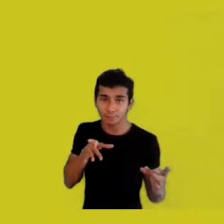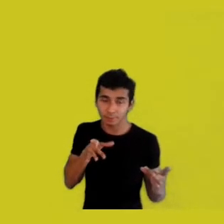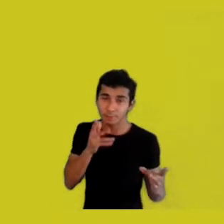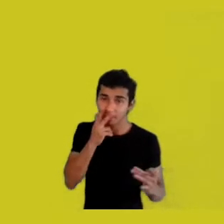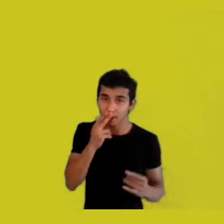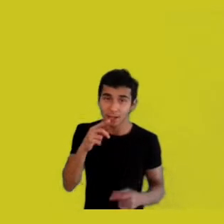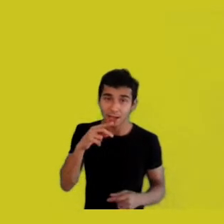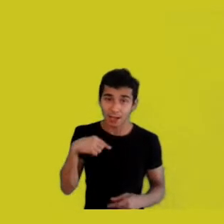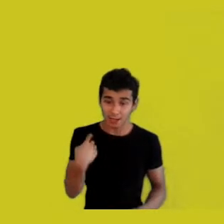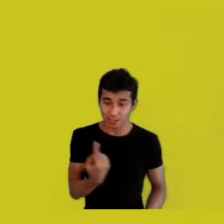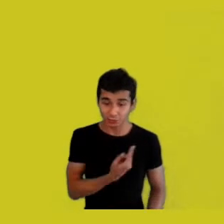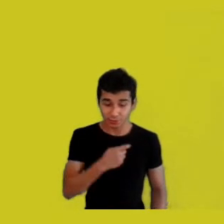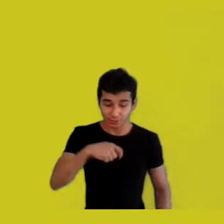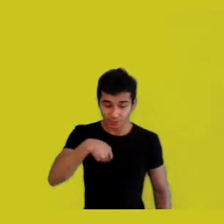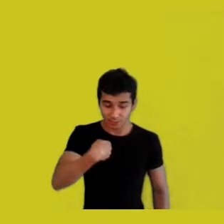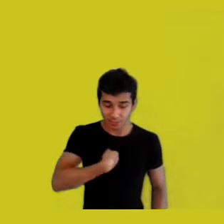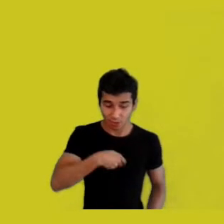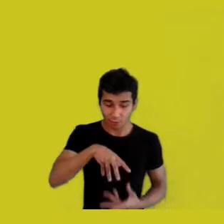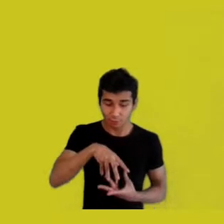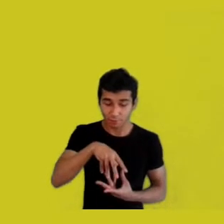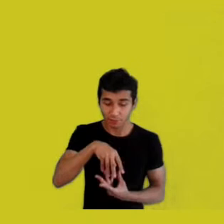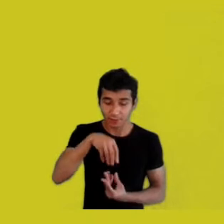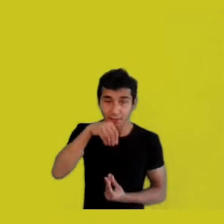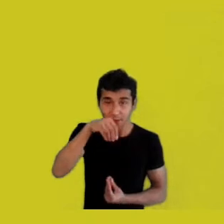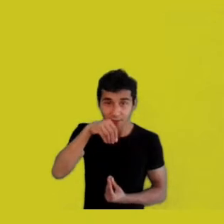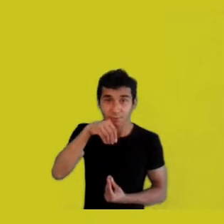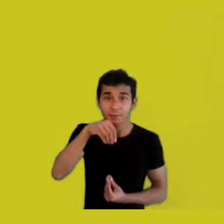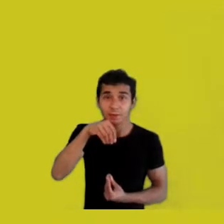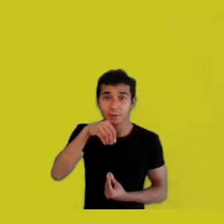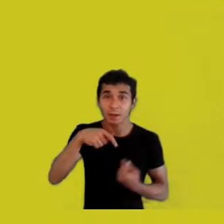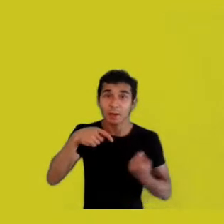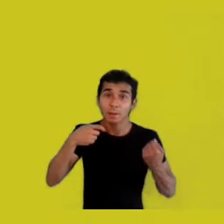So, actually, restoring Earth is the essential step